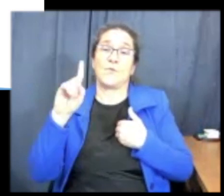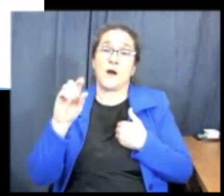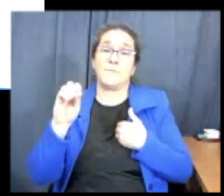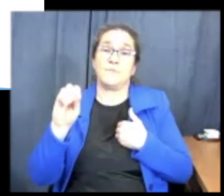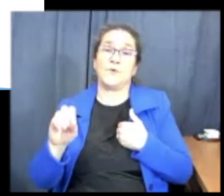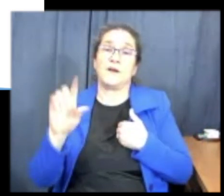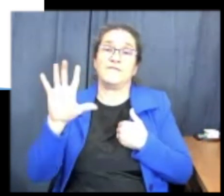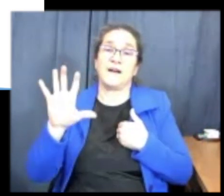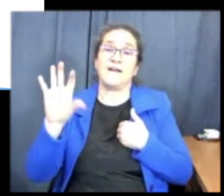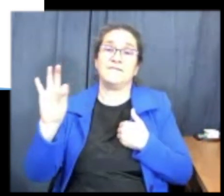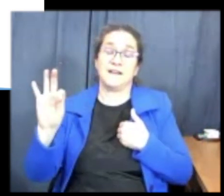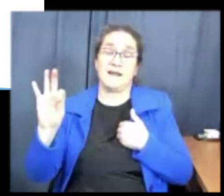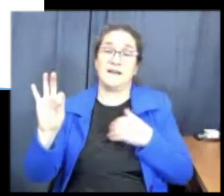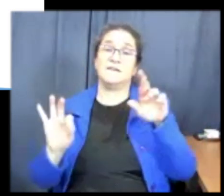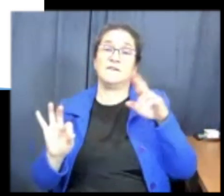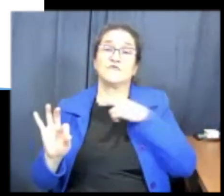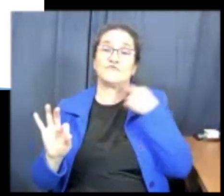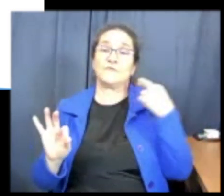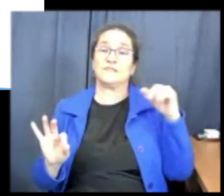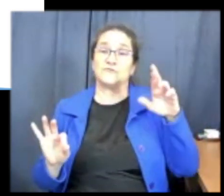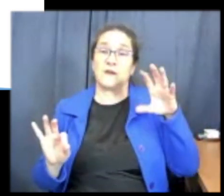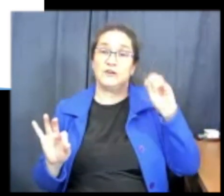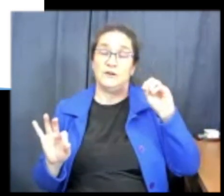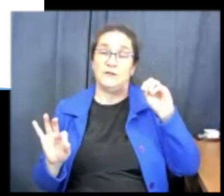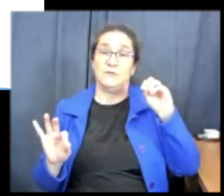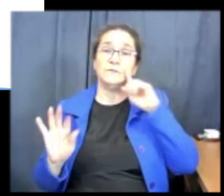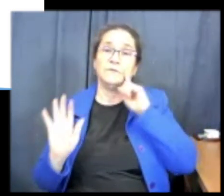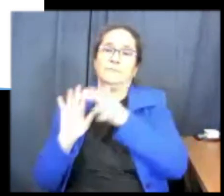ratio to be identified as intellectually disabled